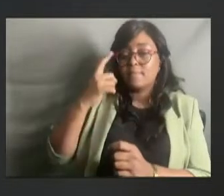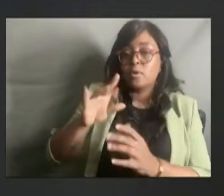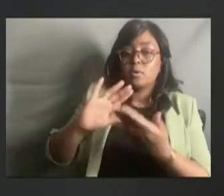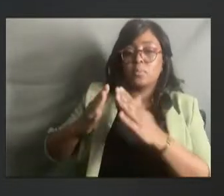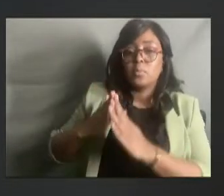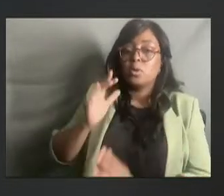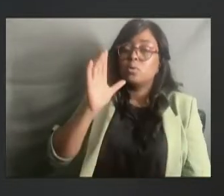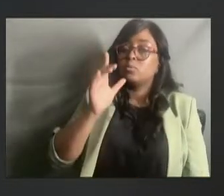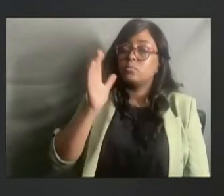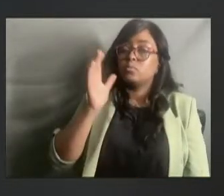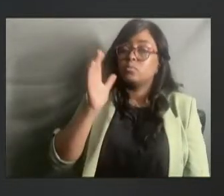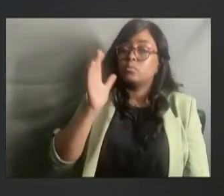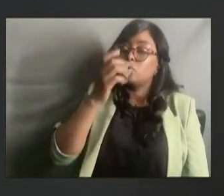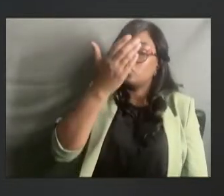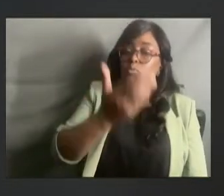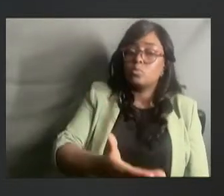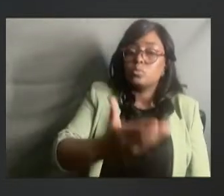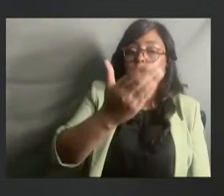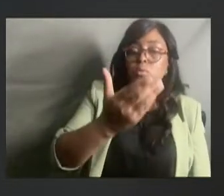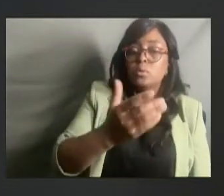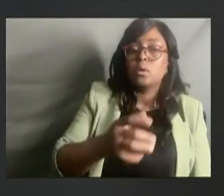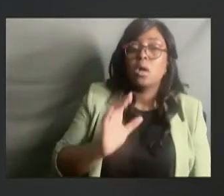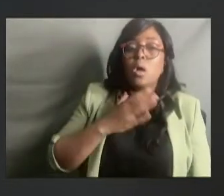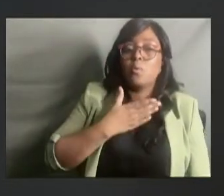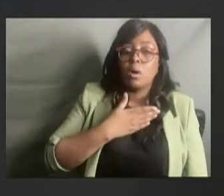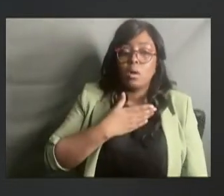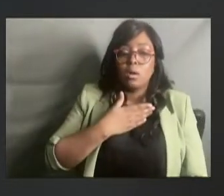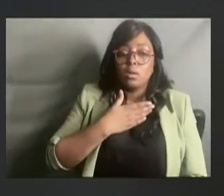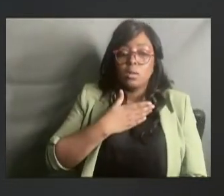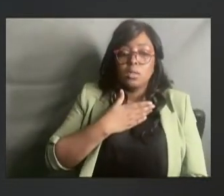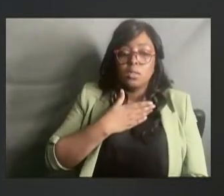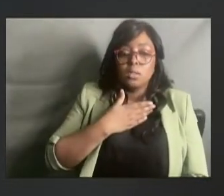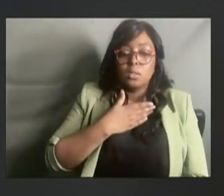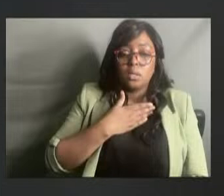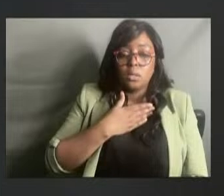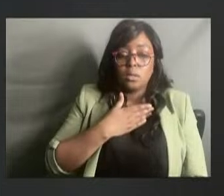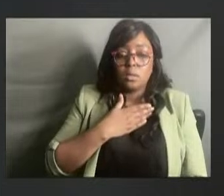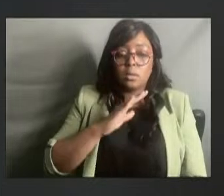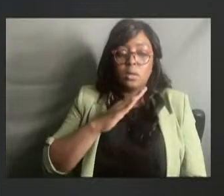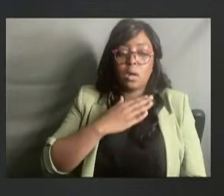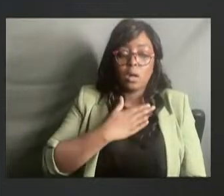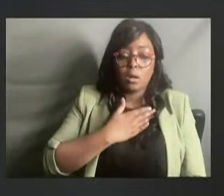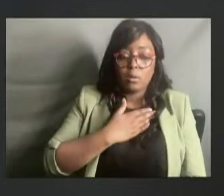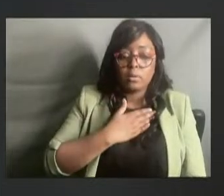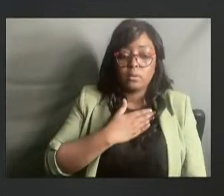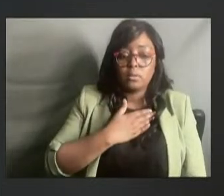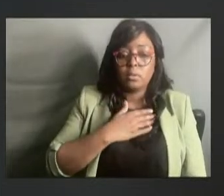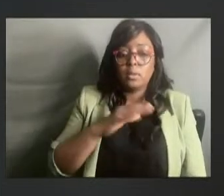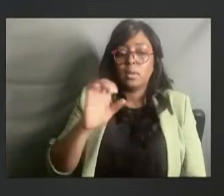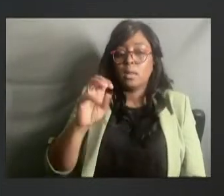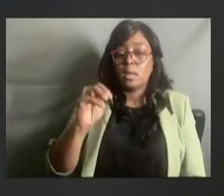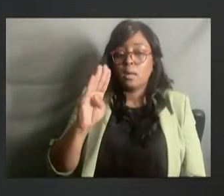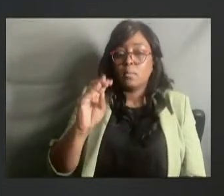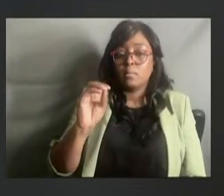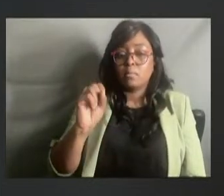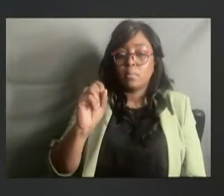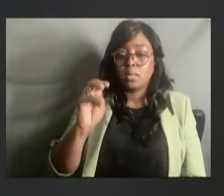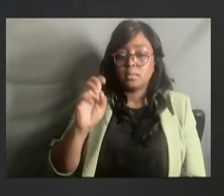board staff for the community to